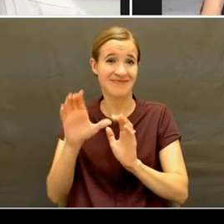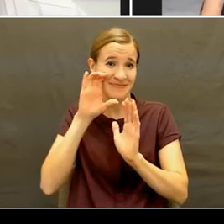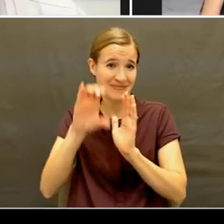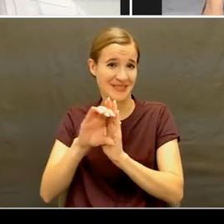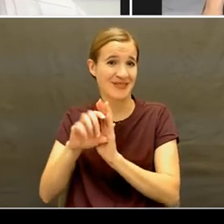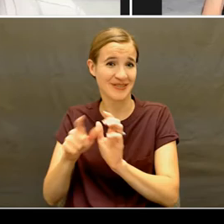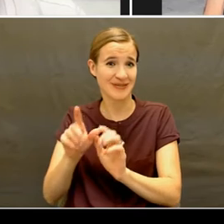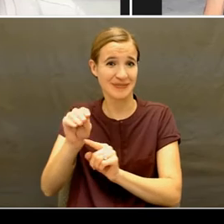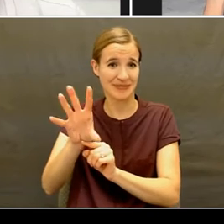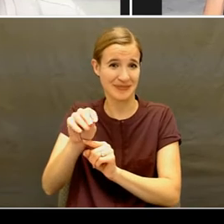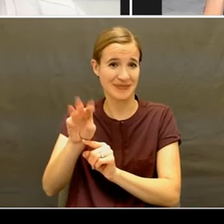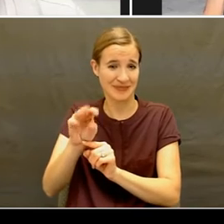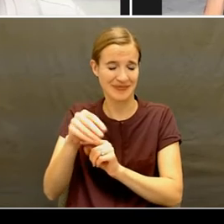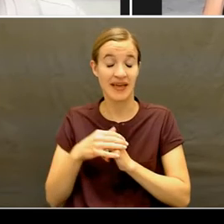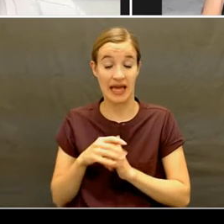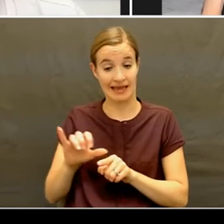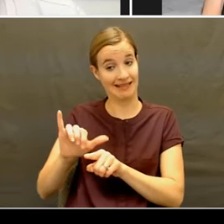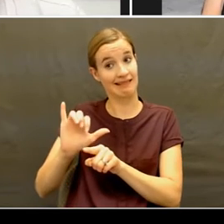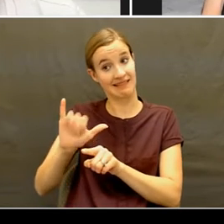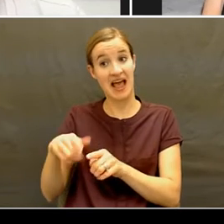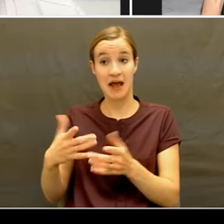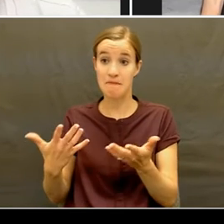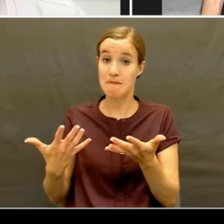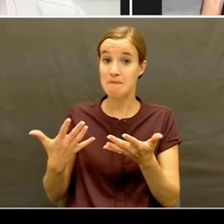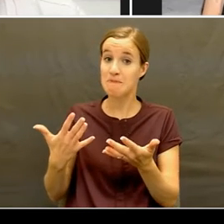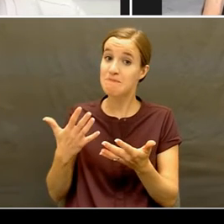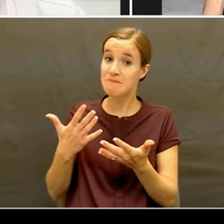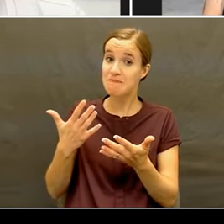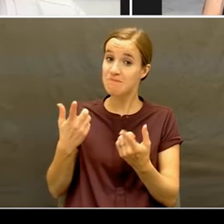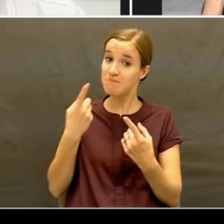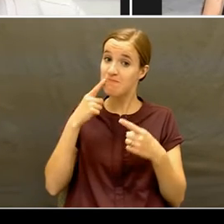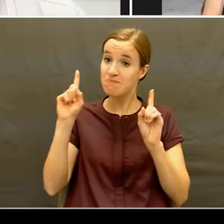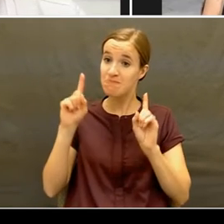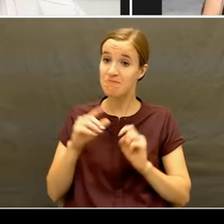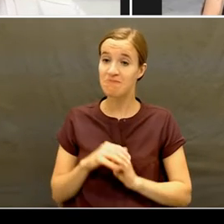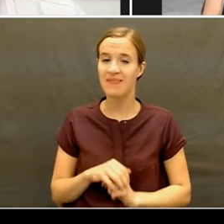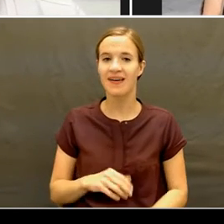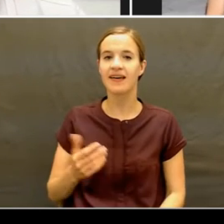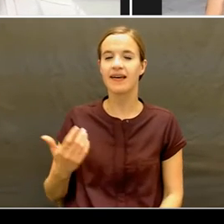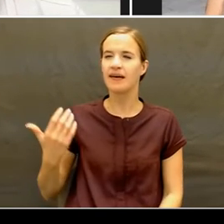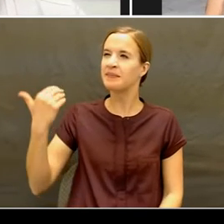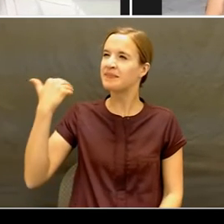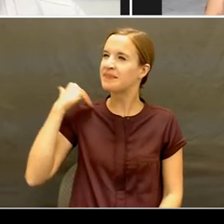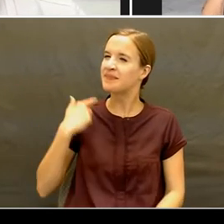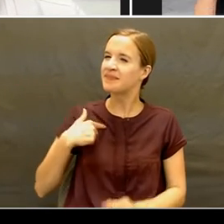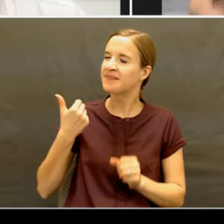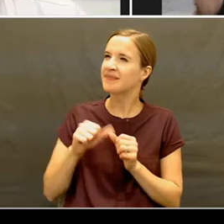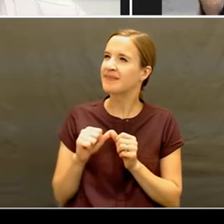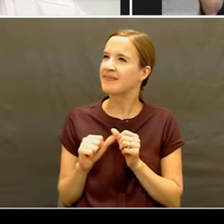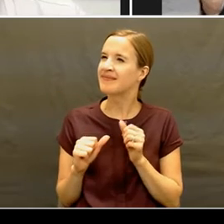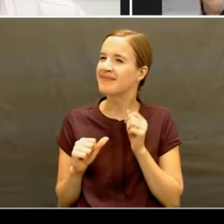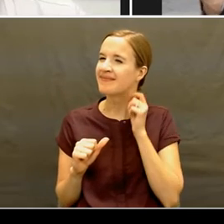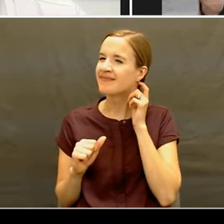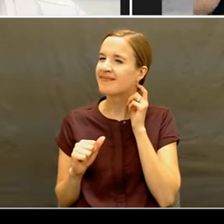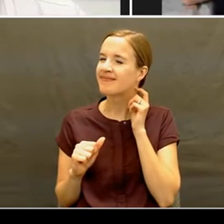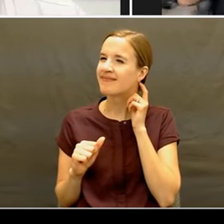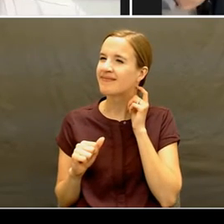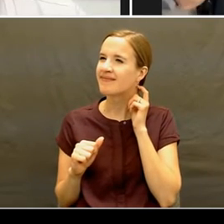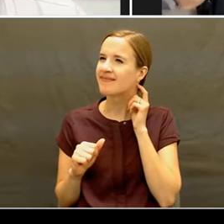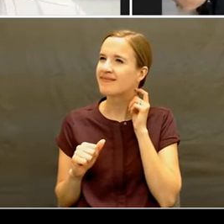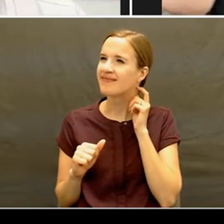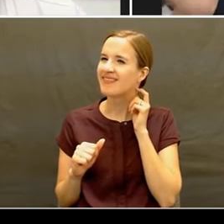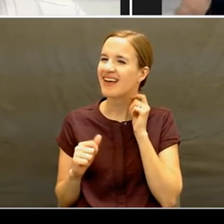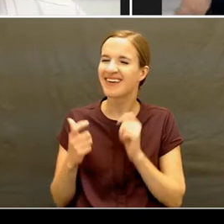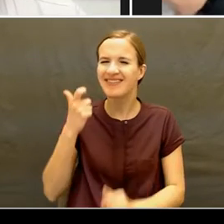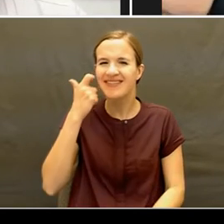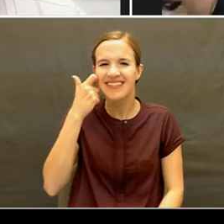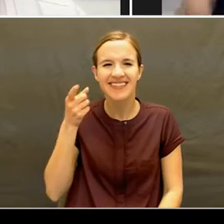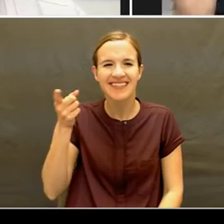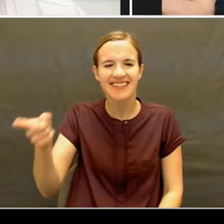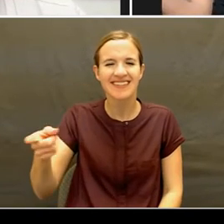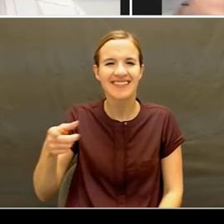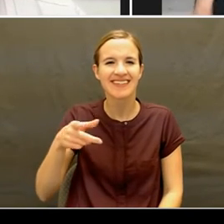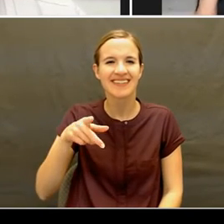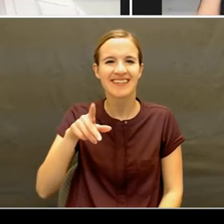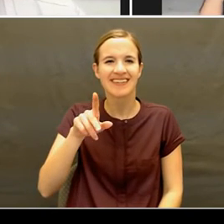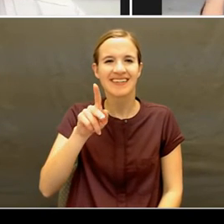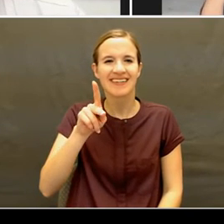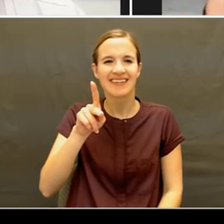was in in Kansas and what, now I could be on the other side of the line, you know, they needed uh,